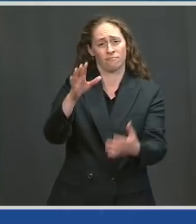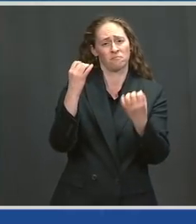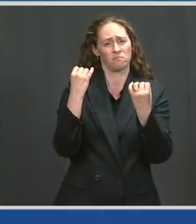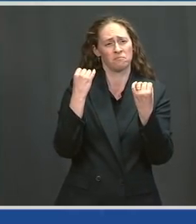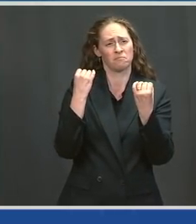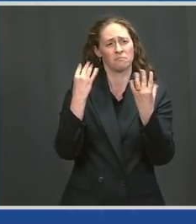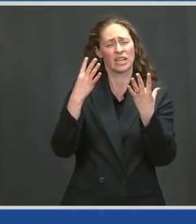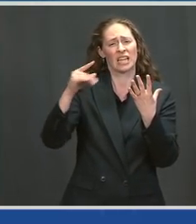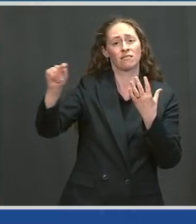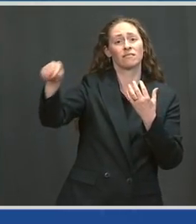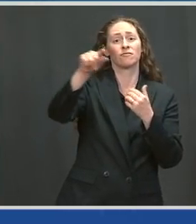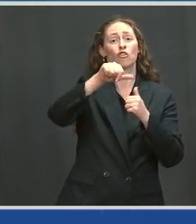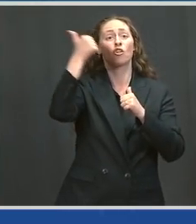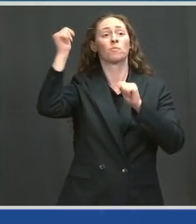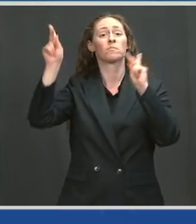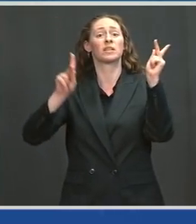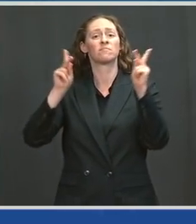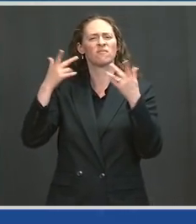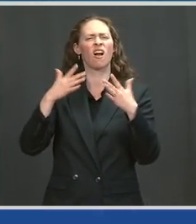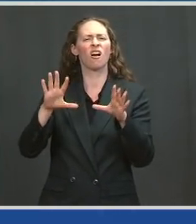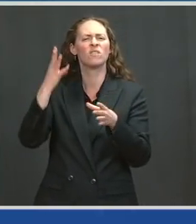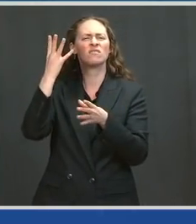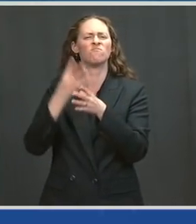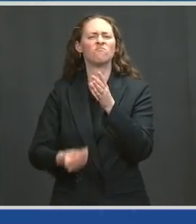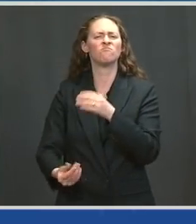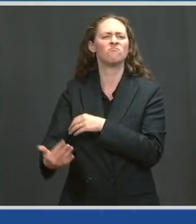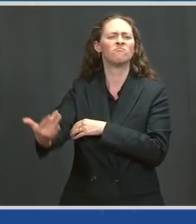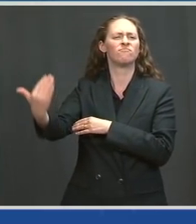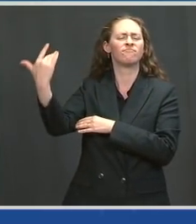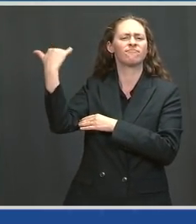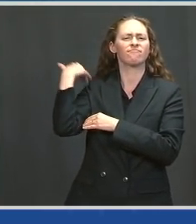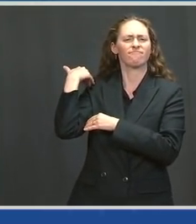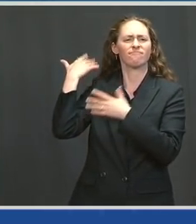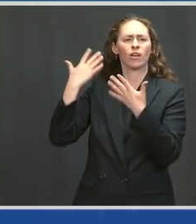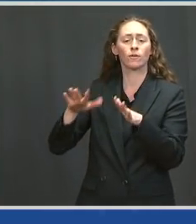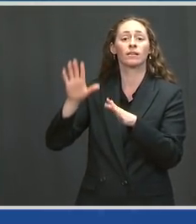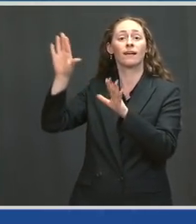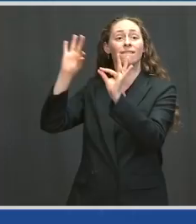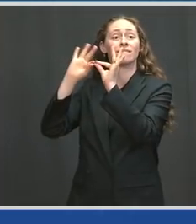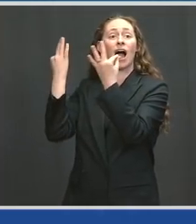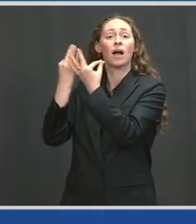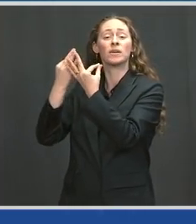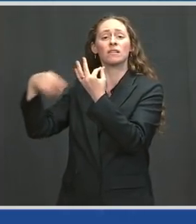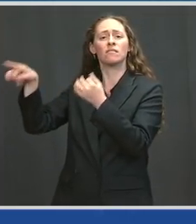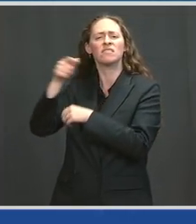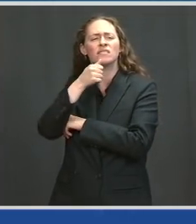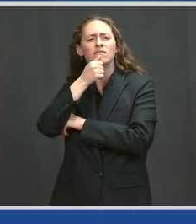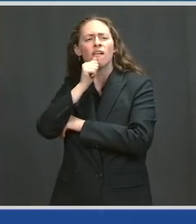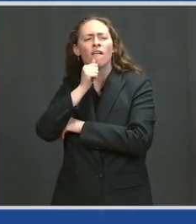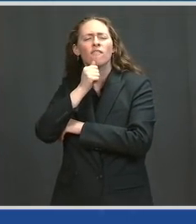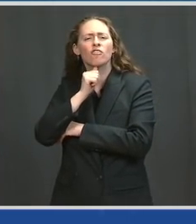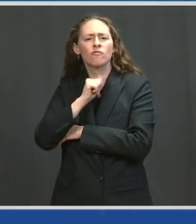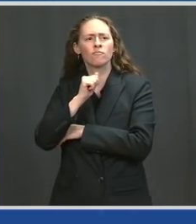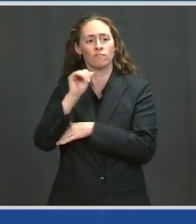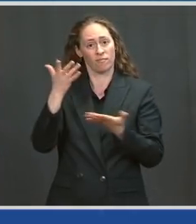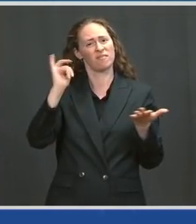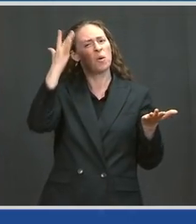to all the descendants of those who suffered, to this community. That's why we're here, to shine a light,